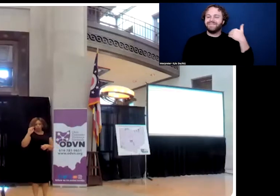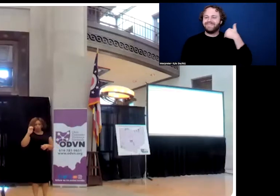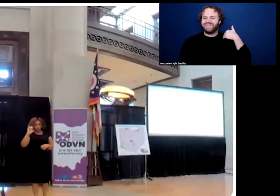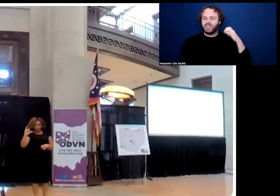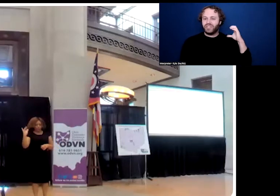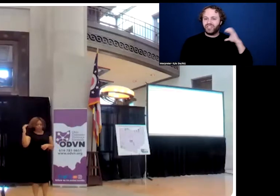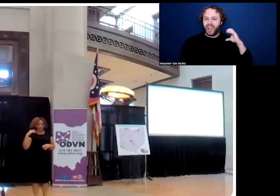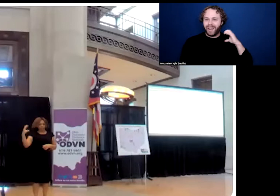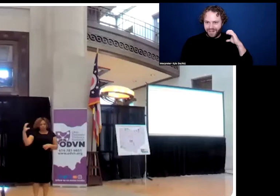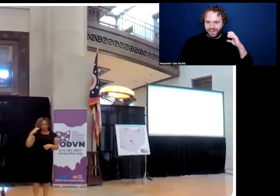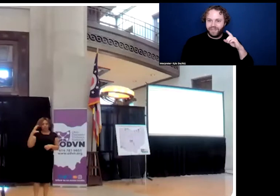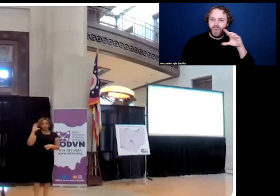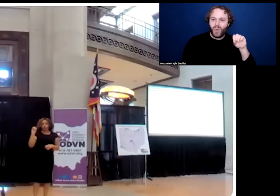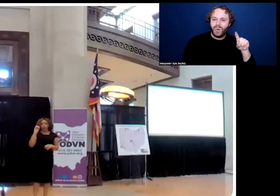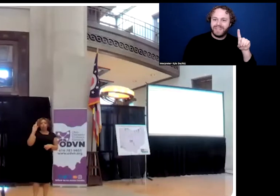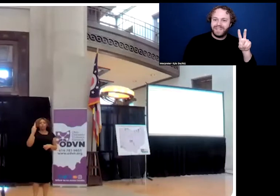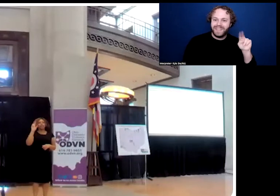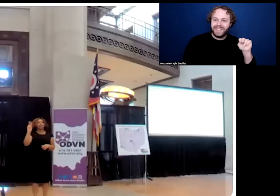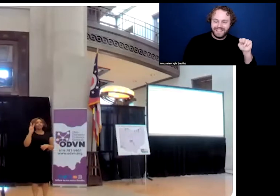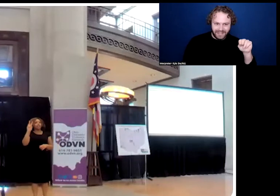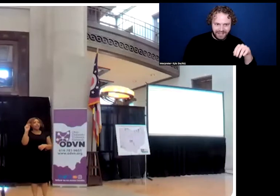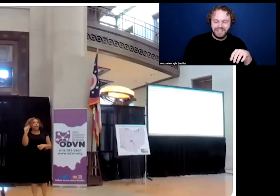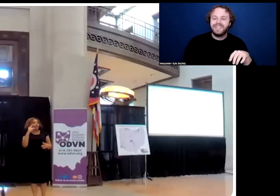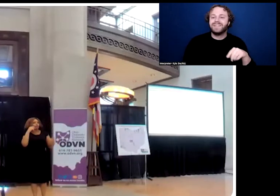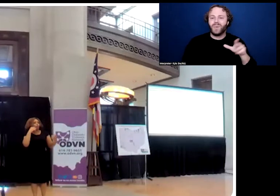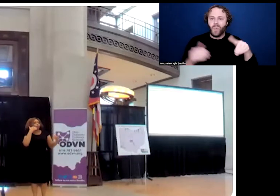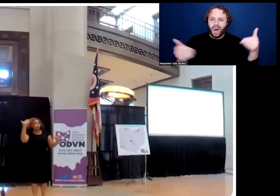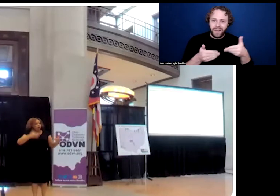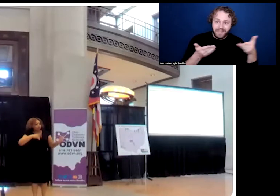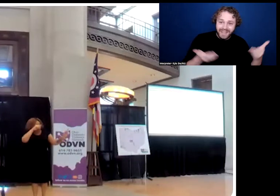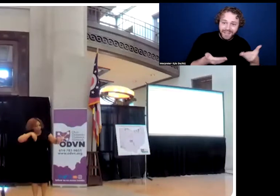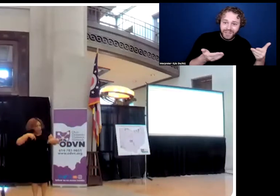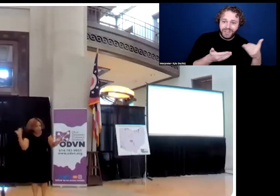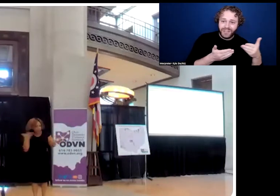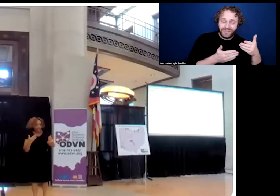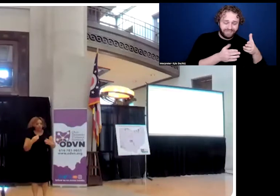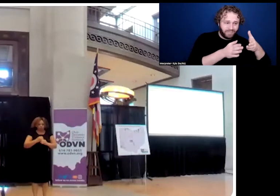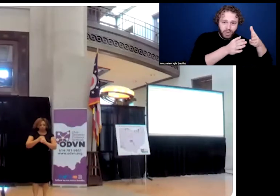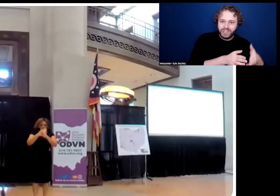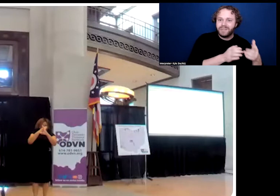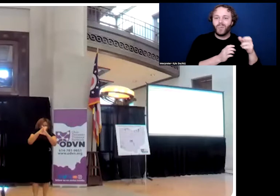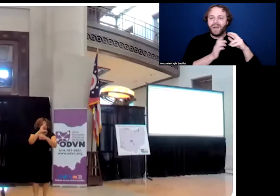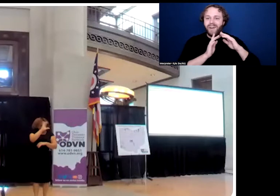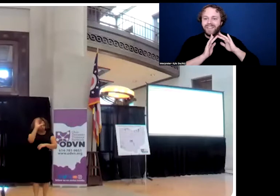Welcome, all of you here in person and those of you out in virtual land. So happy that you are attending today.